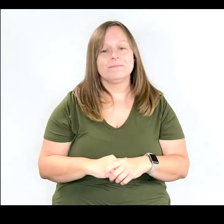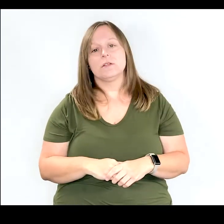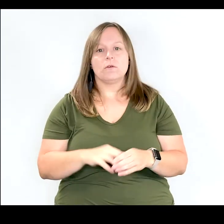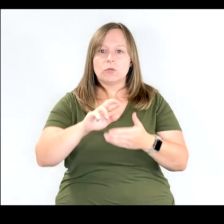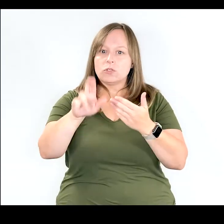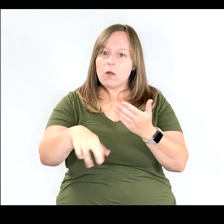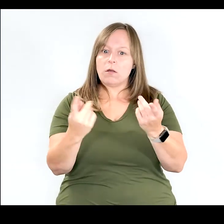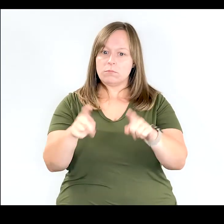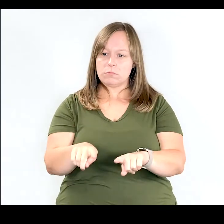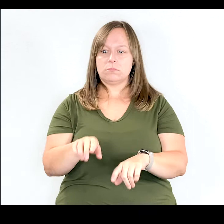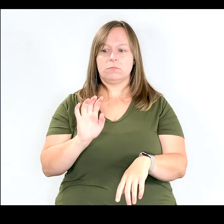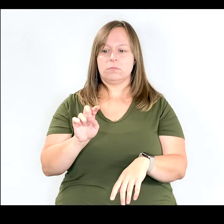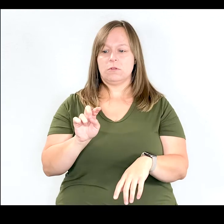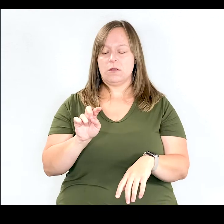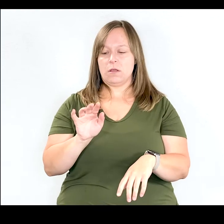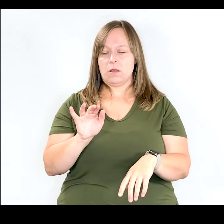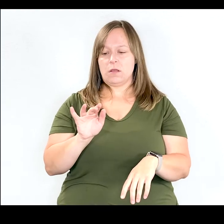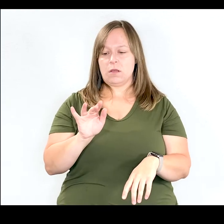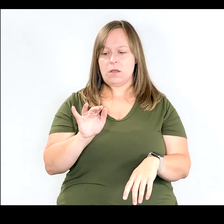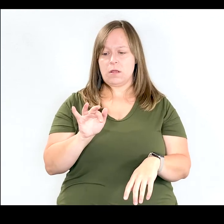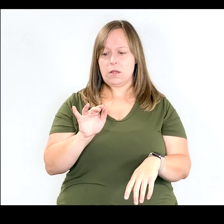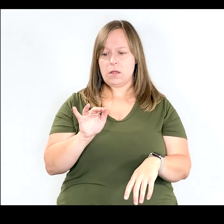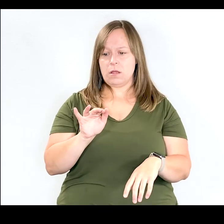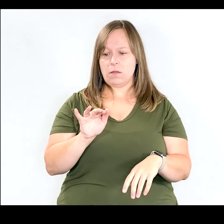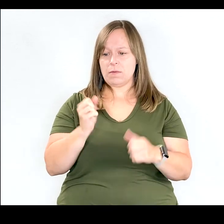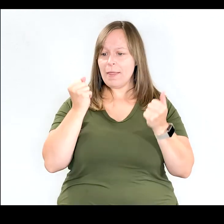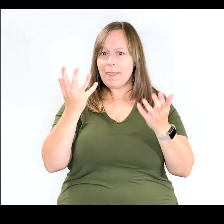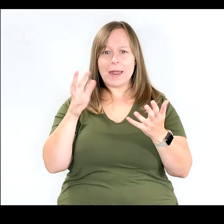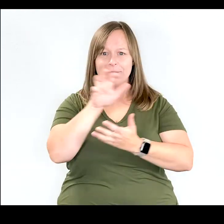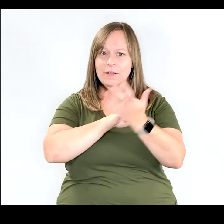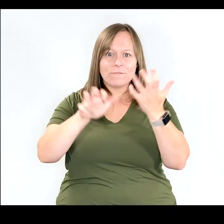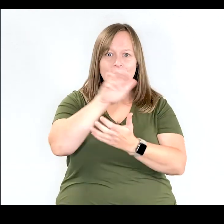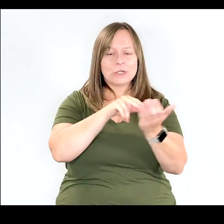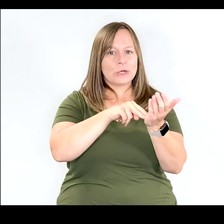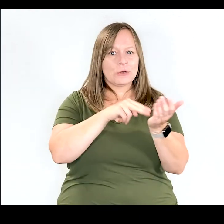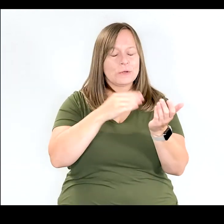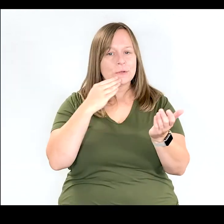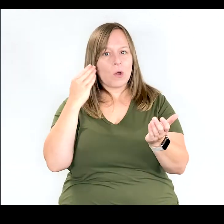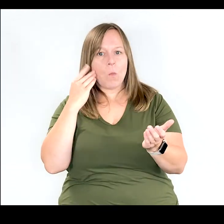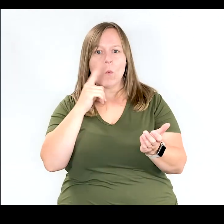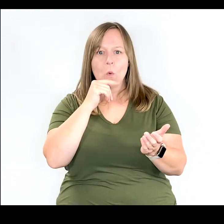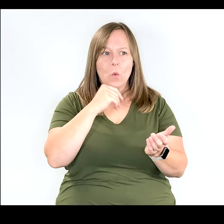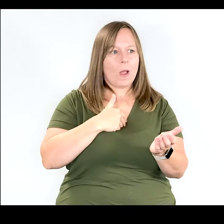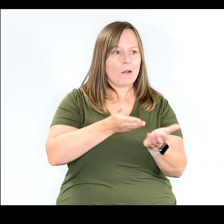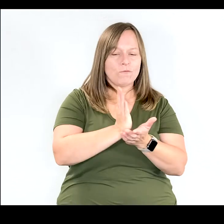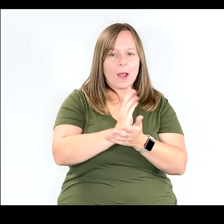But what resulted in this instance was that there was a lot of confusion at the nursing home about who had what rights.